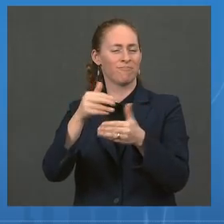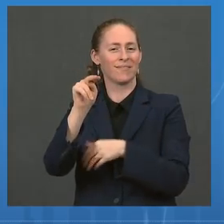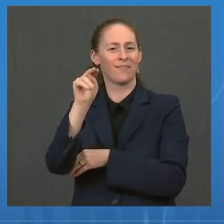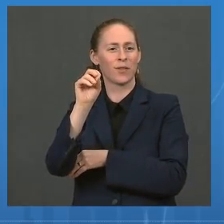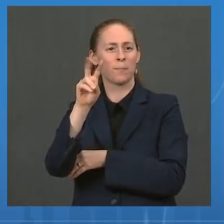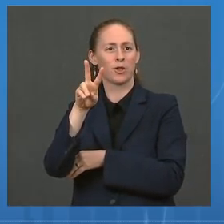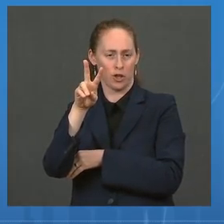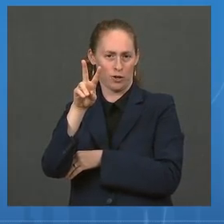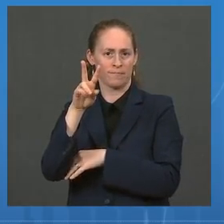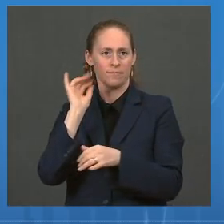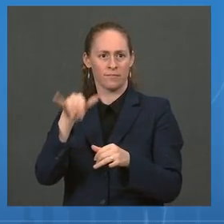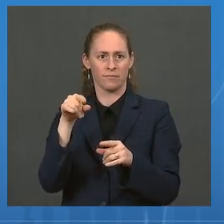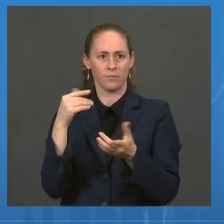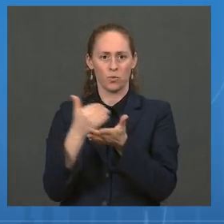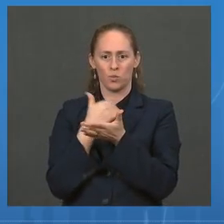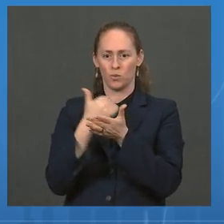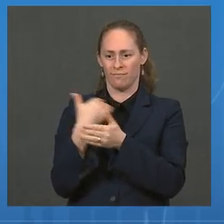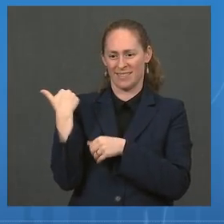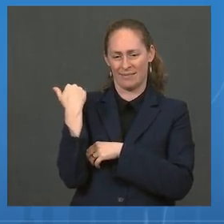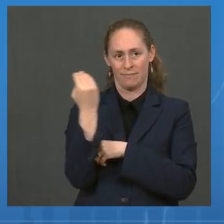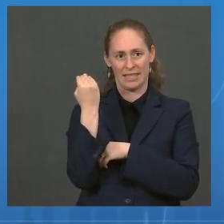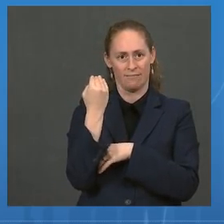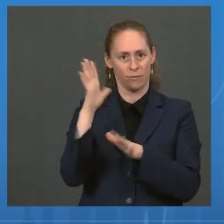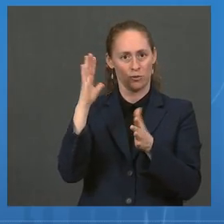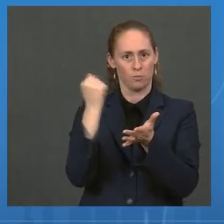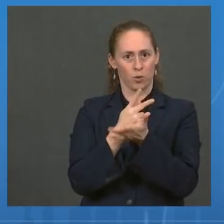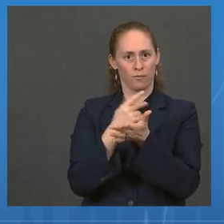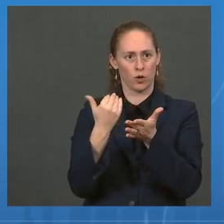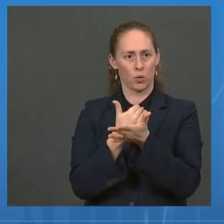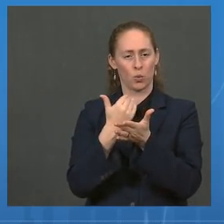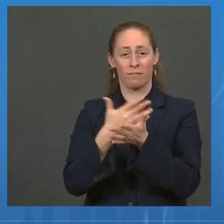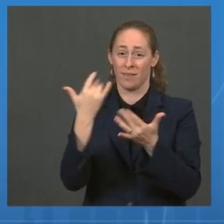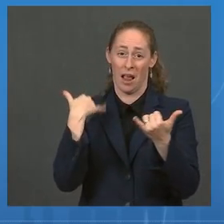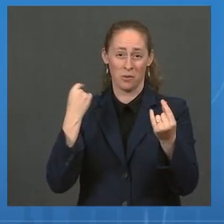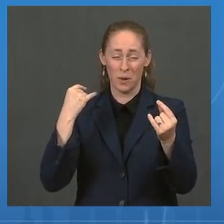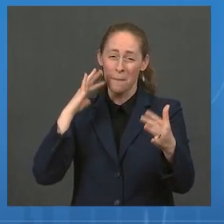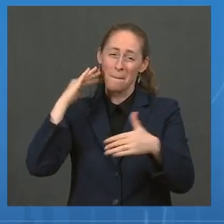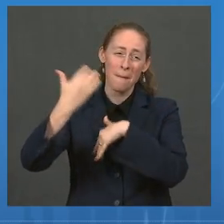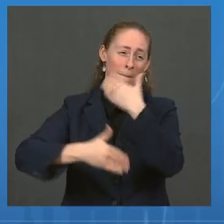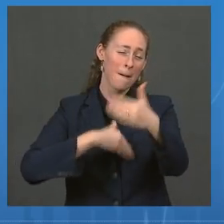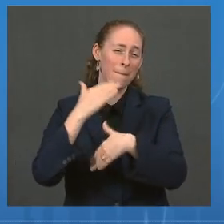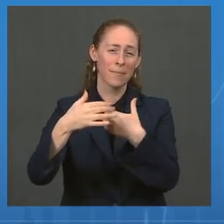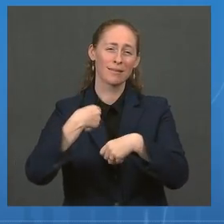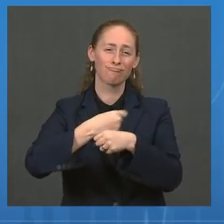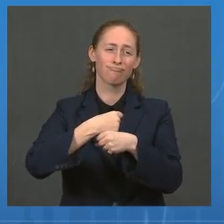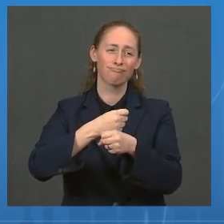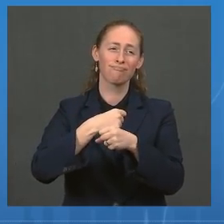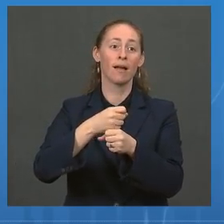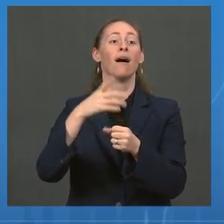on Monday accelerates this pace, and we are now on track to triple the number by early November.